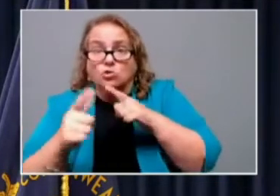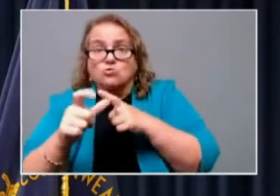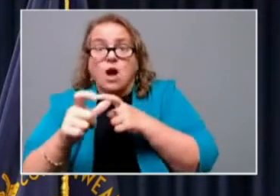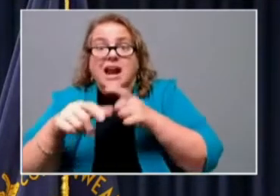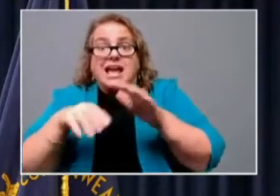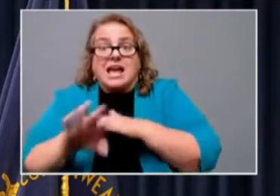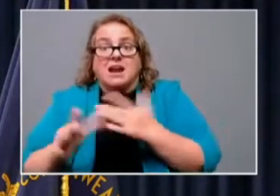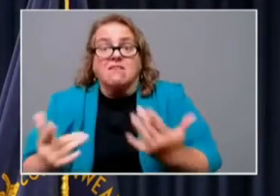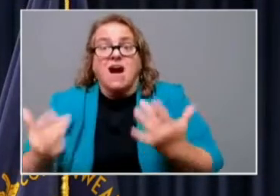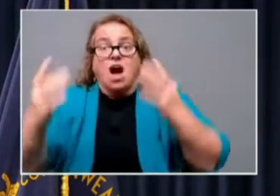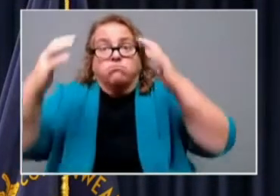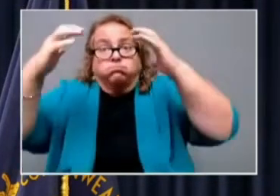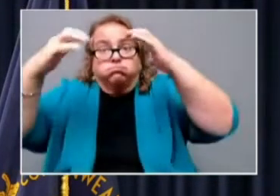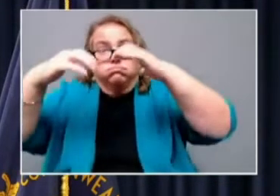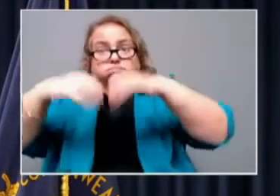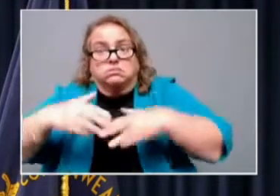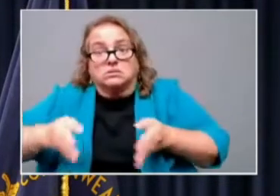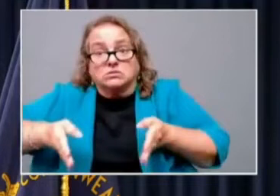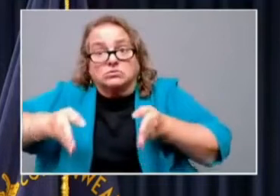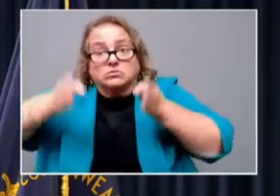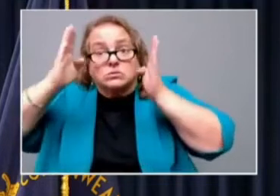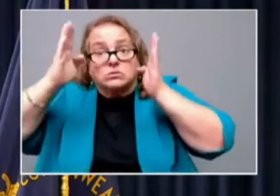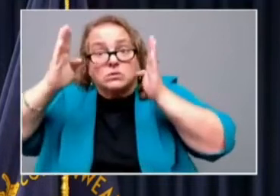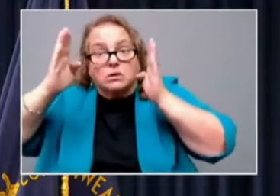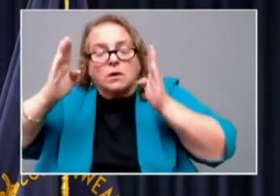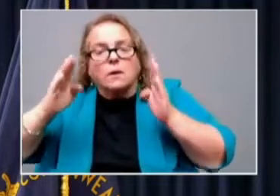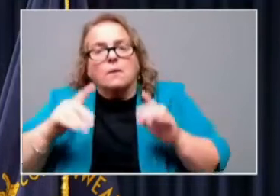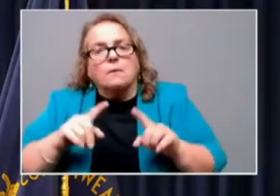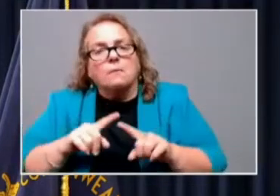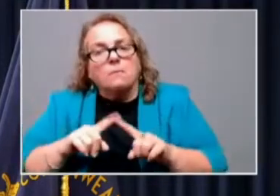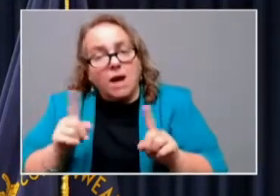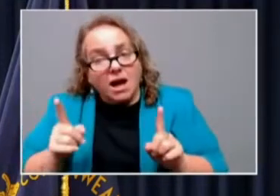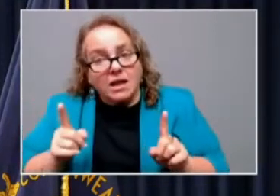called upon just like those heroes To protect one another.